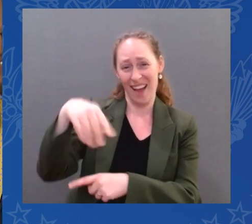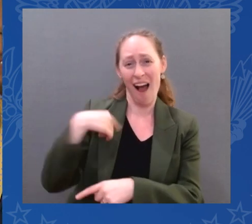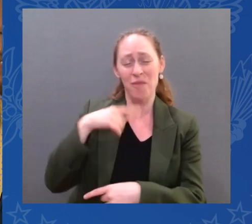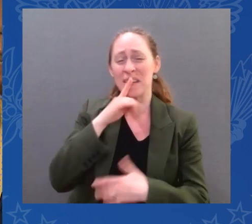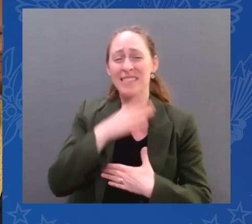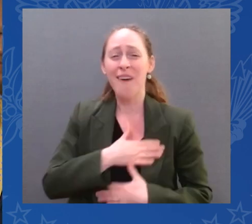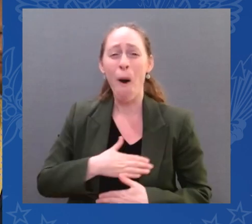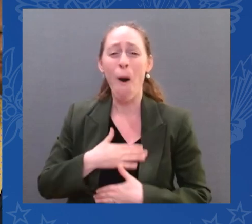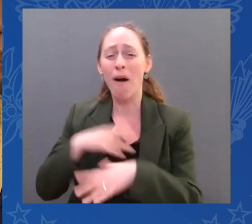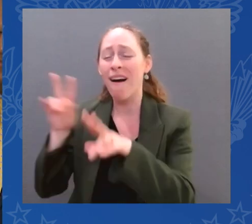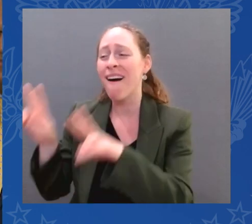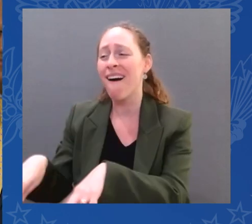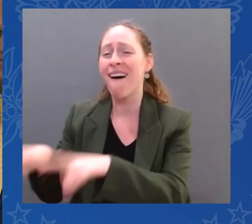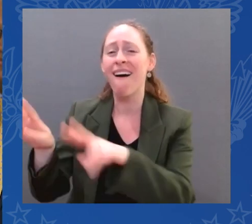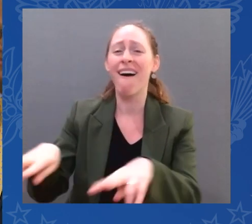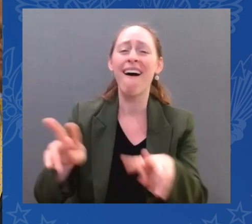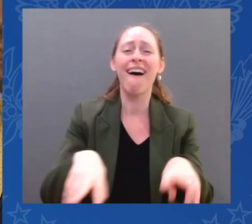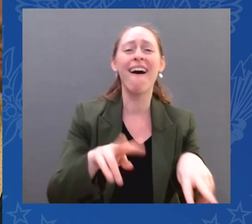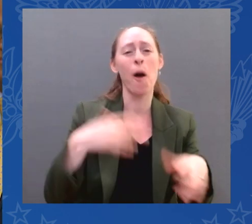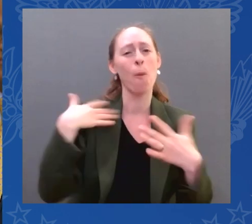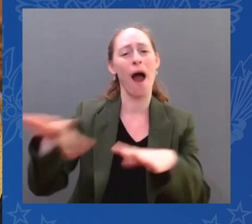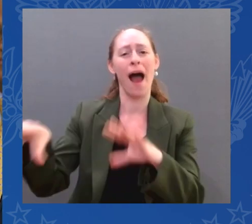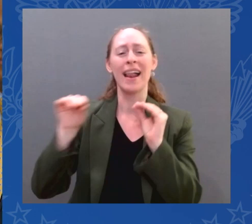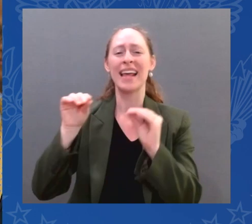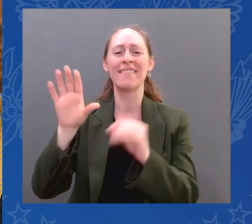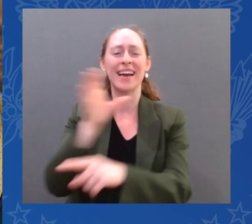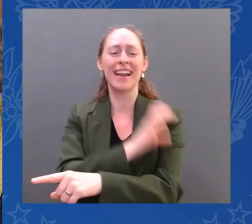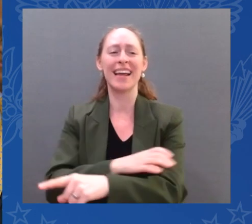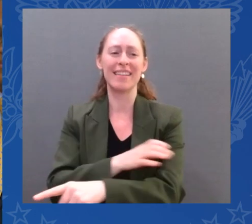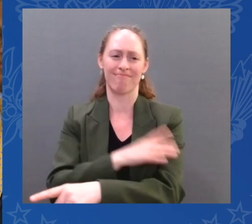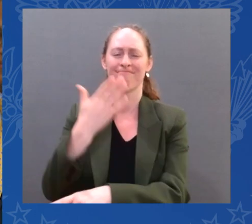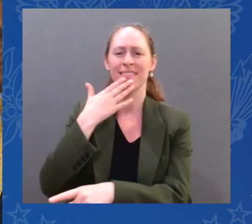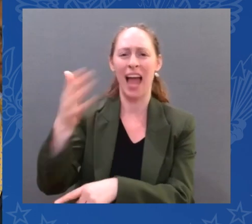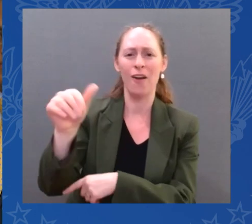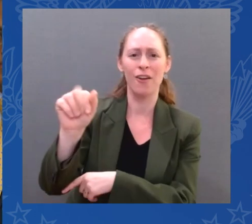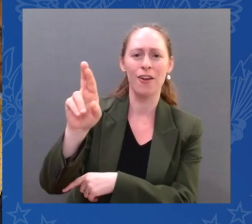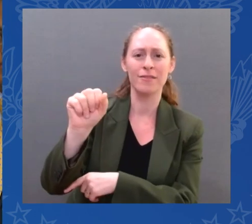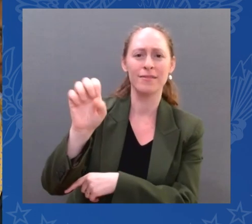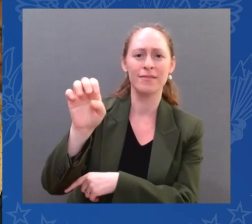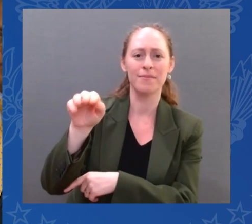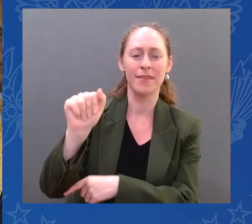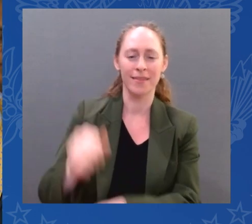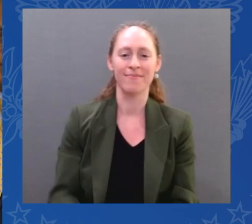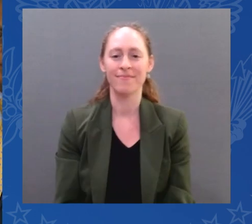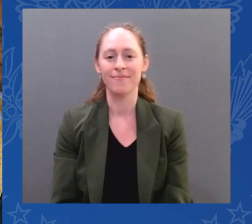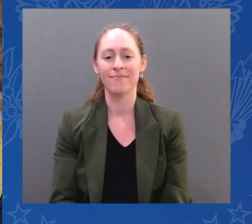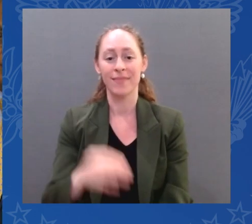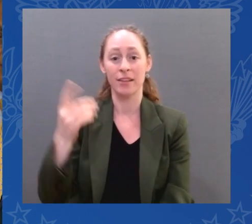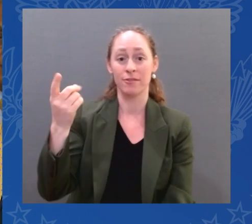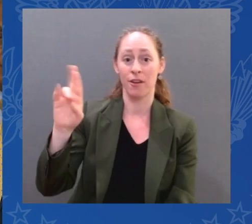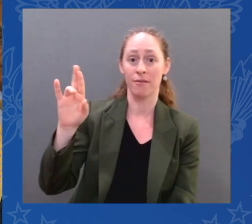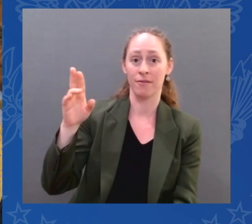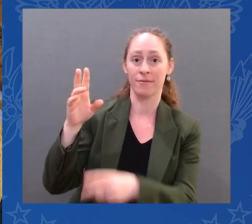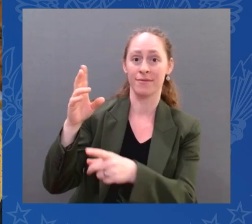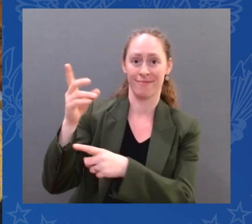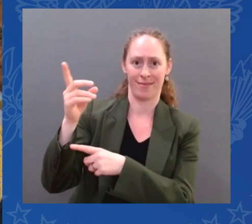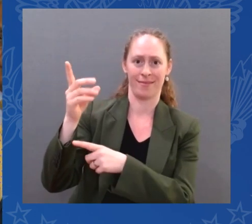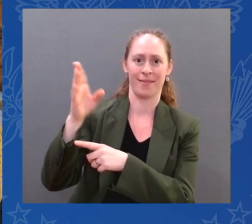Arsema, and -- for that introduction. And Jill and I were honored to visit your clinic today. We met with your fellow nurses and staff